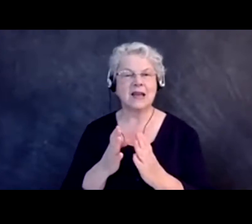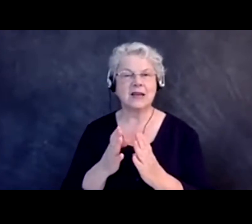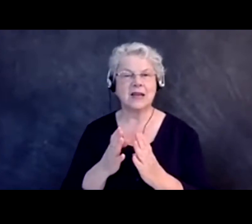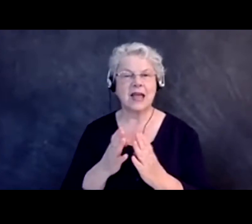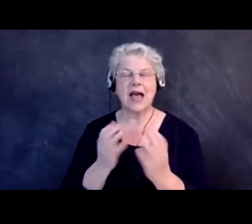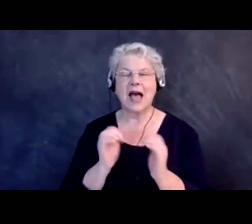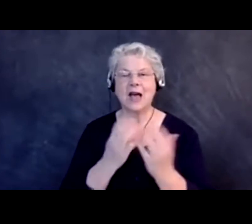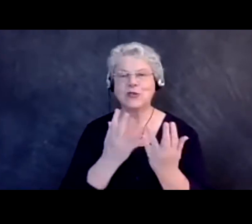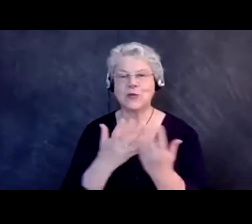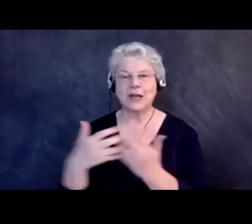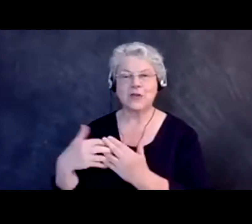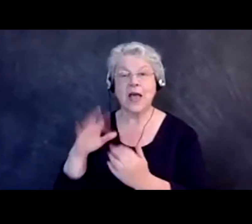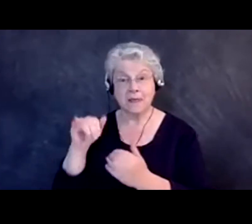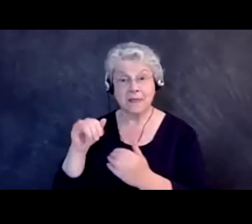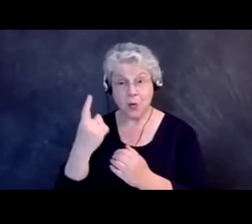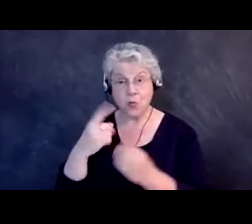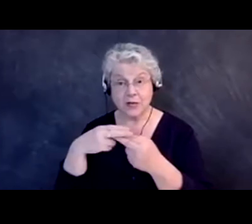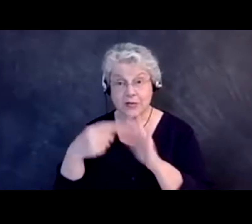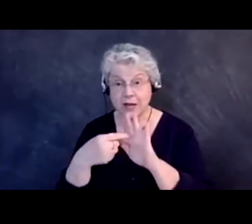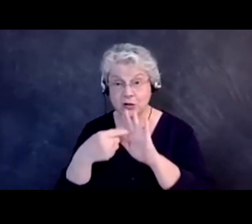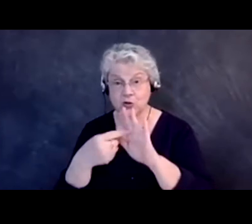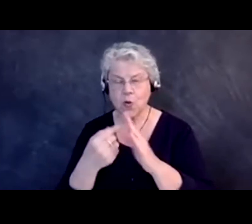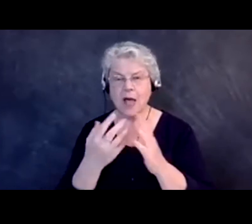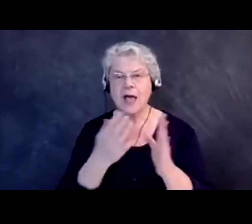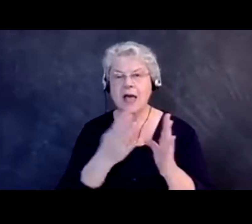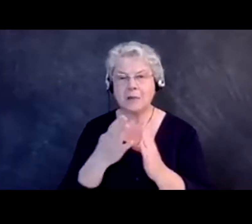that one slide you showed. The plans that occurred in the community, the arrows going up